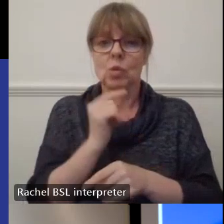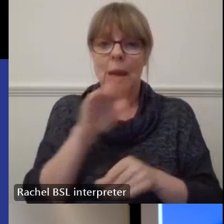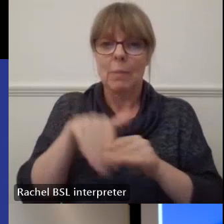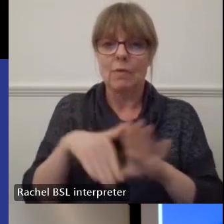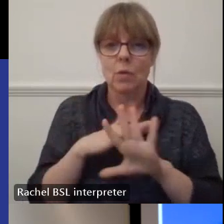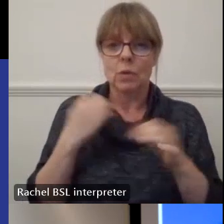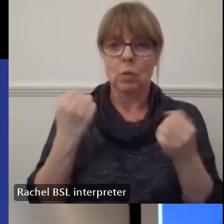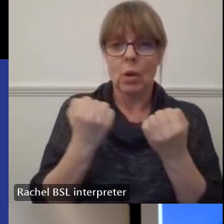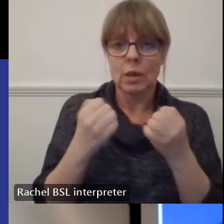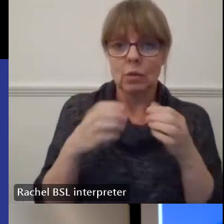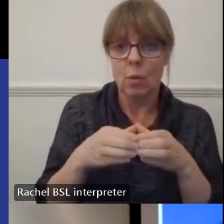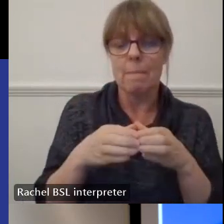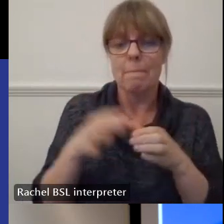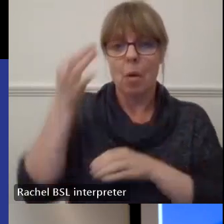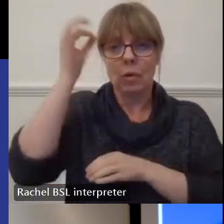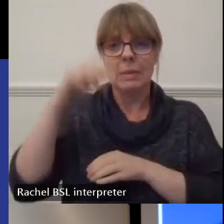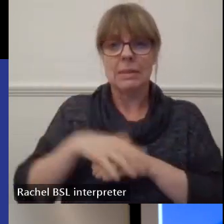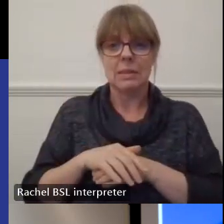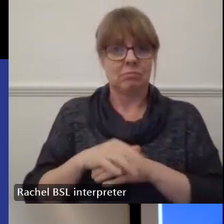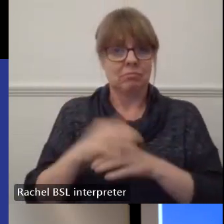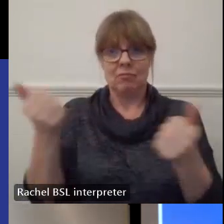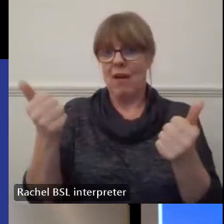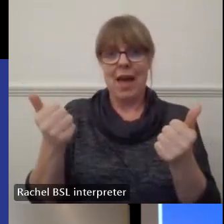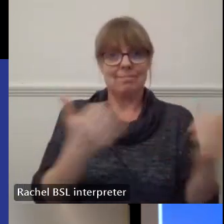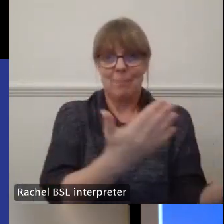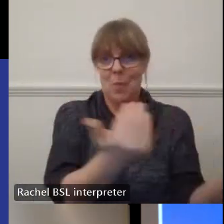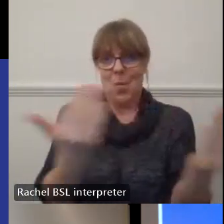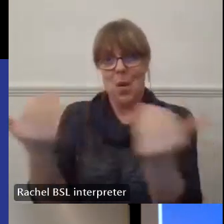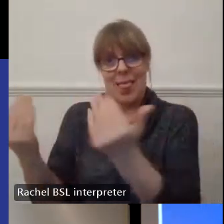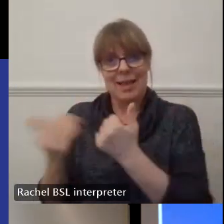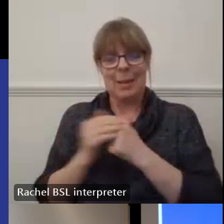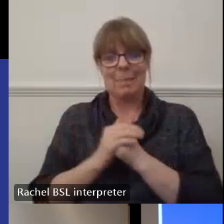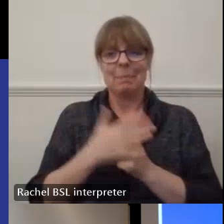Absolutely. There is a place for you, I can promise you that, but you need to get in touch with us.